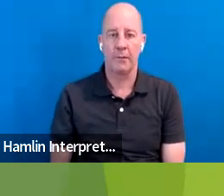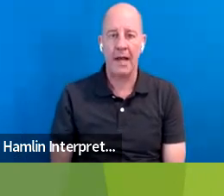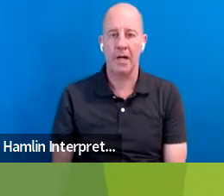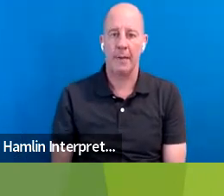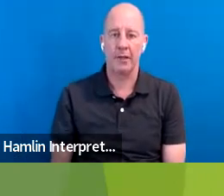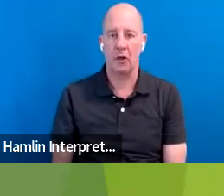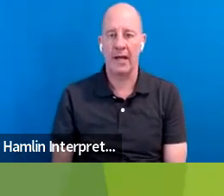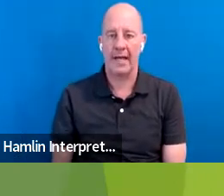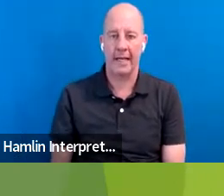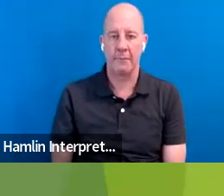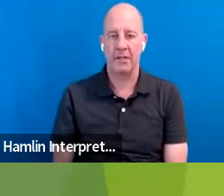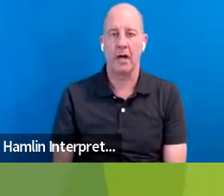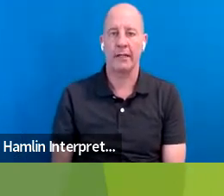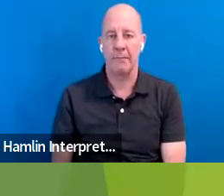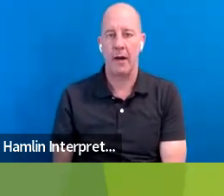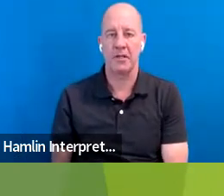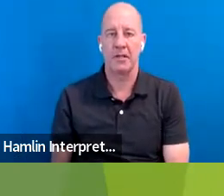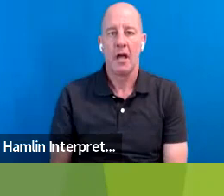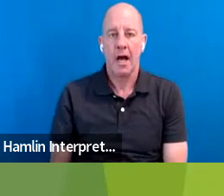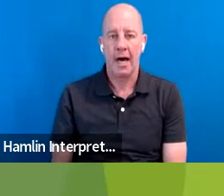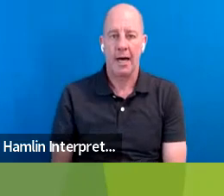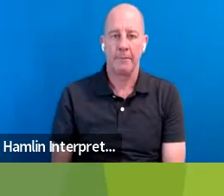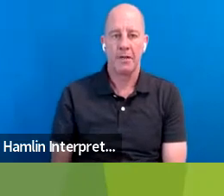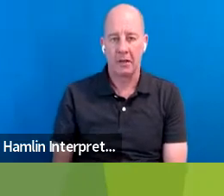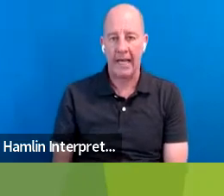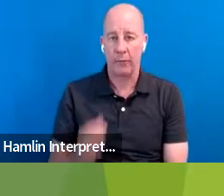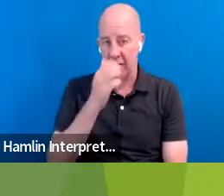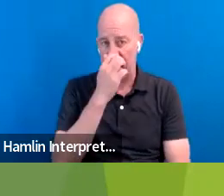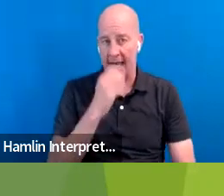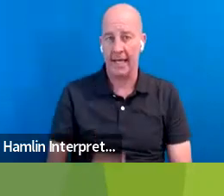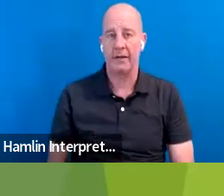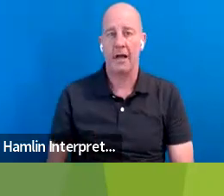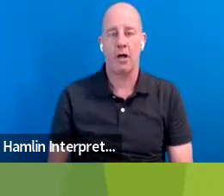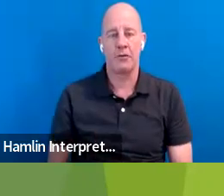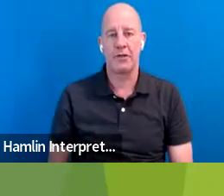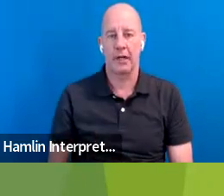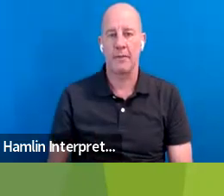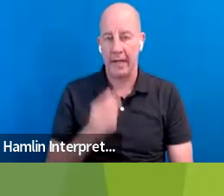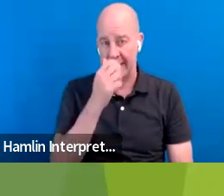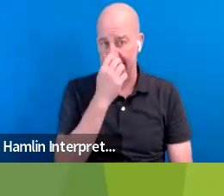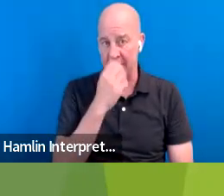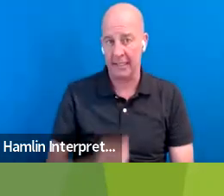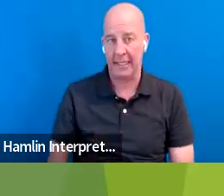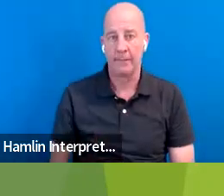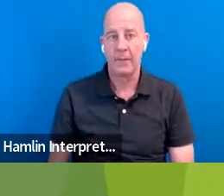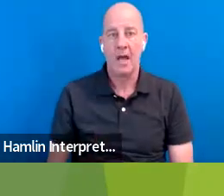So from now on I'm going to be talking about the language and talking about accessibility